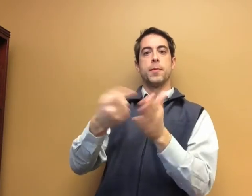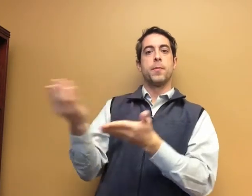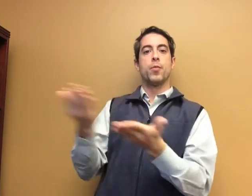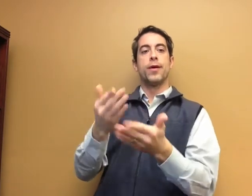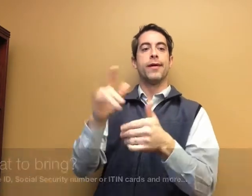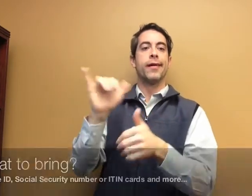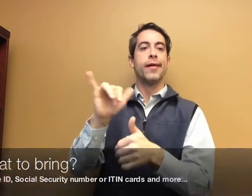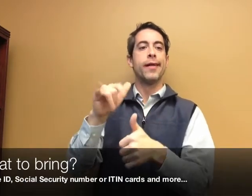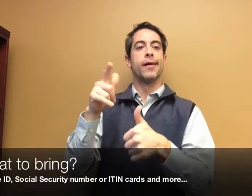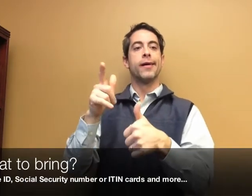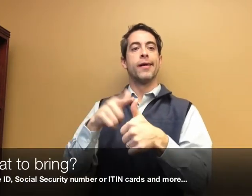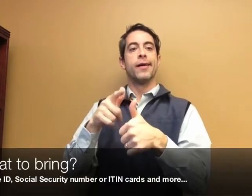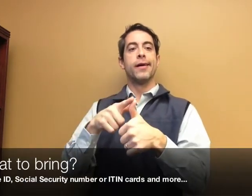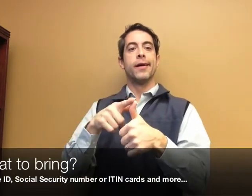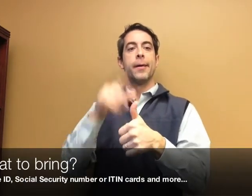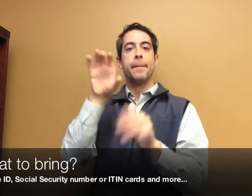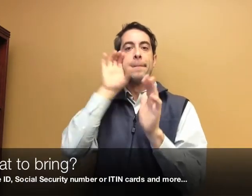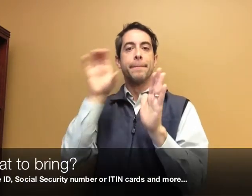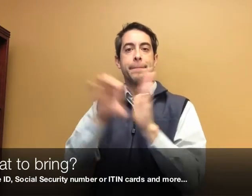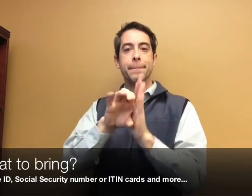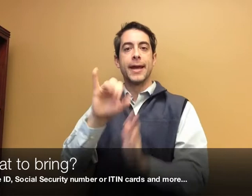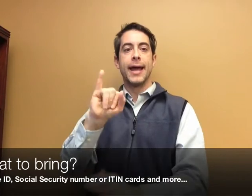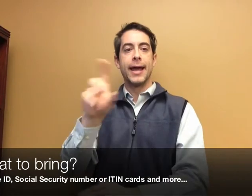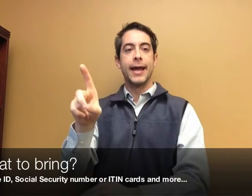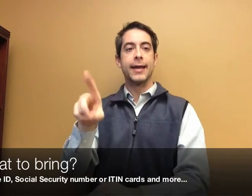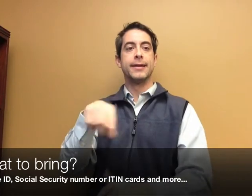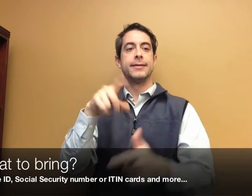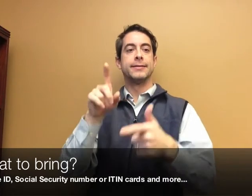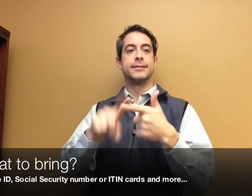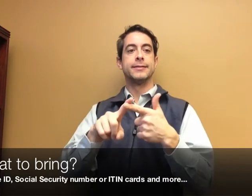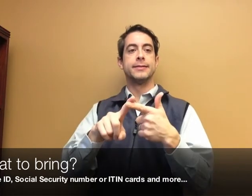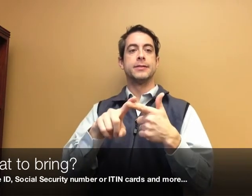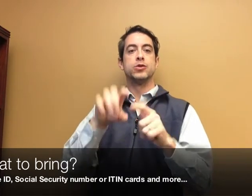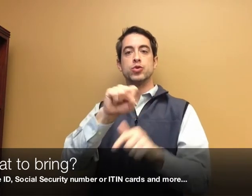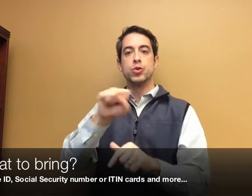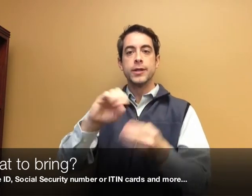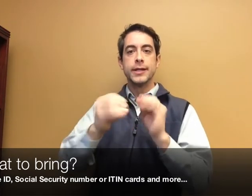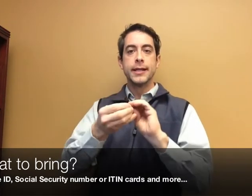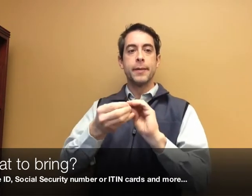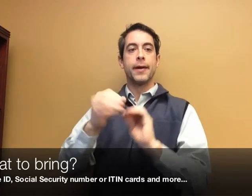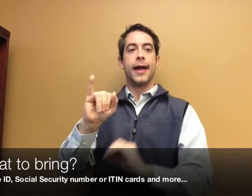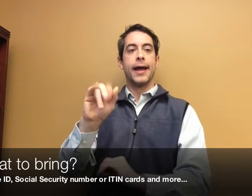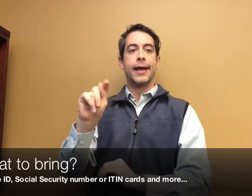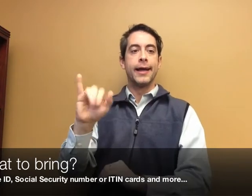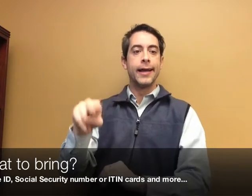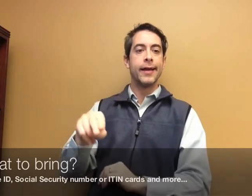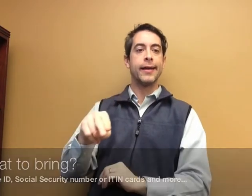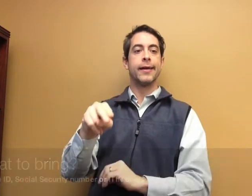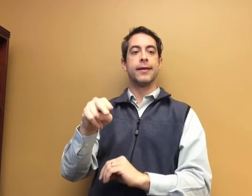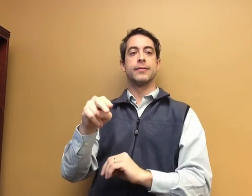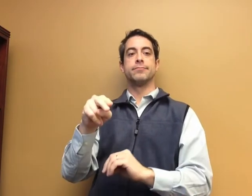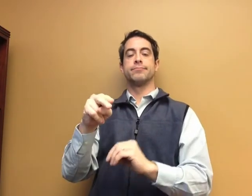to make it easier. But some of these things that you bring are your picture ID, Social Security number, or ITIN number.